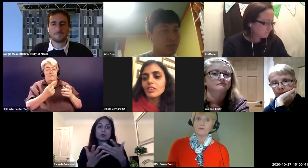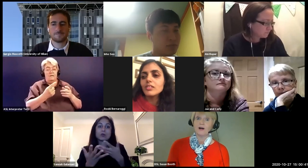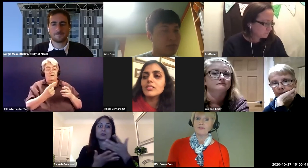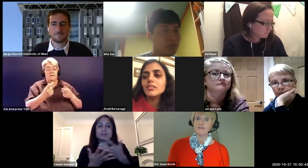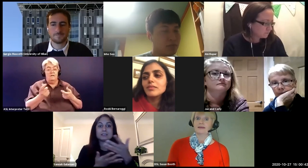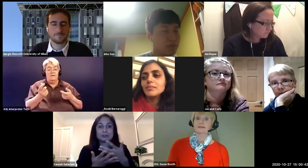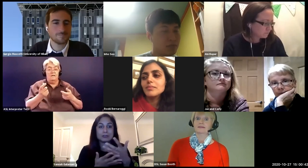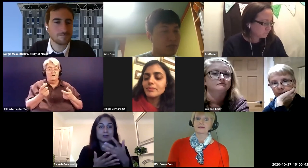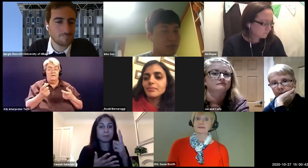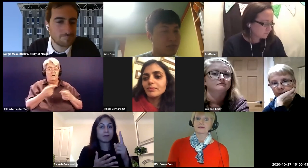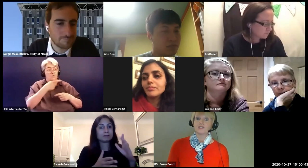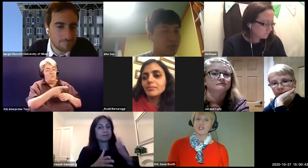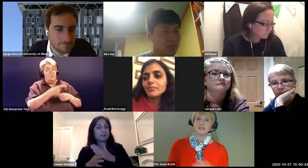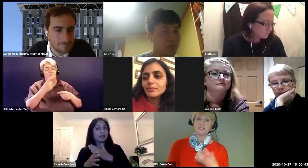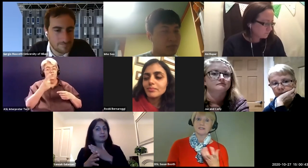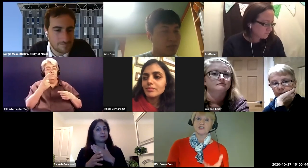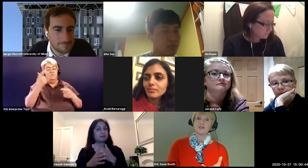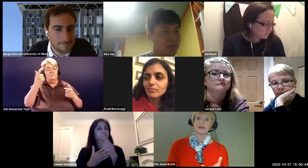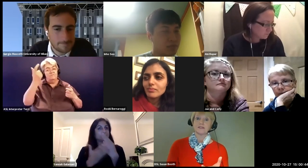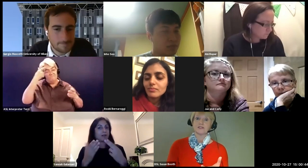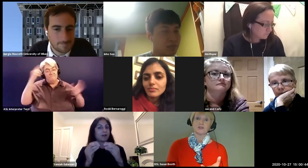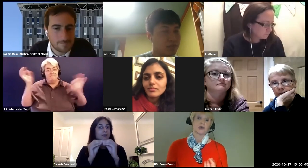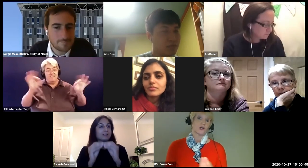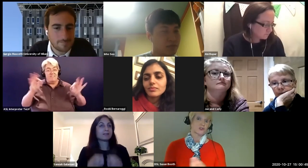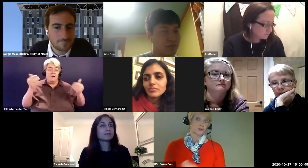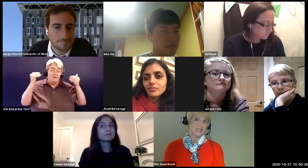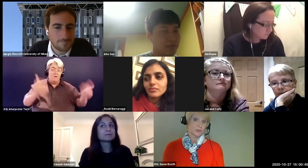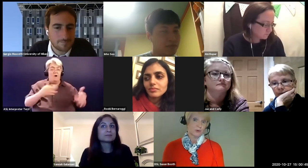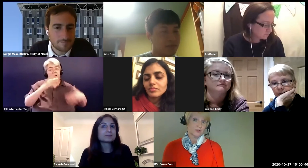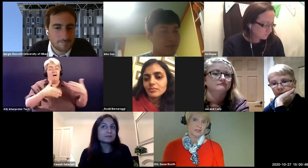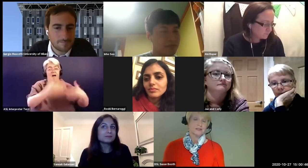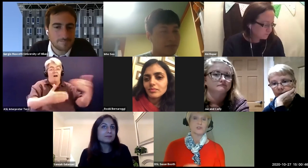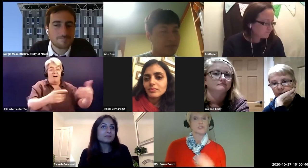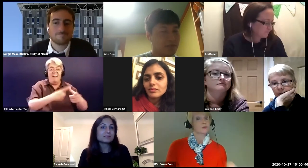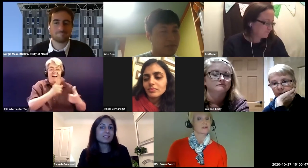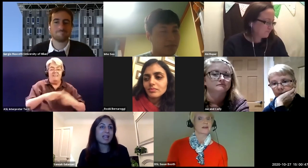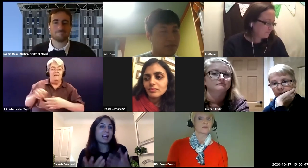rather than just considering us during a consultation process we should be there from